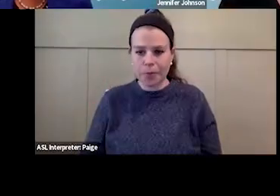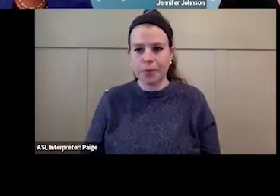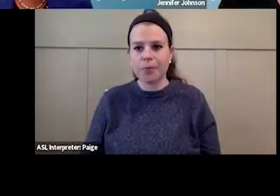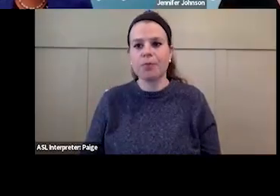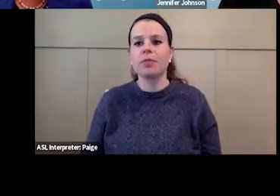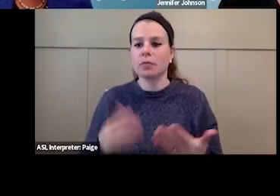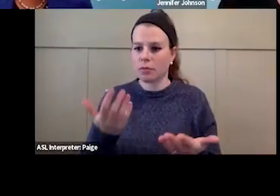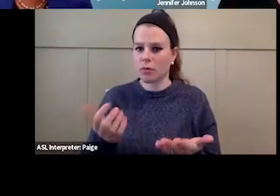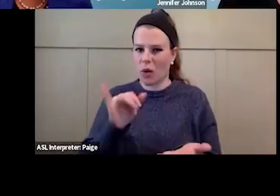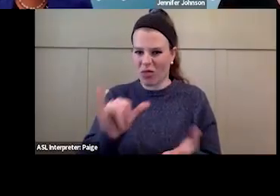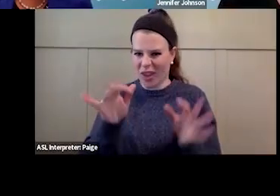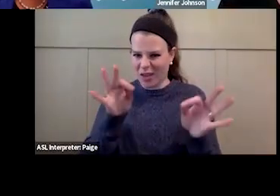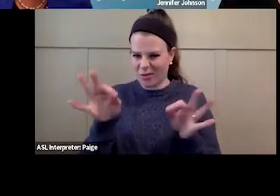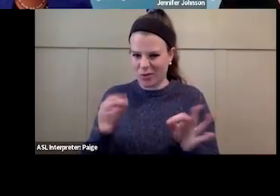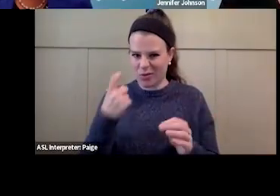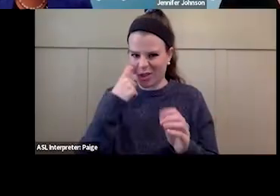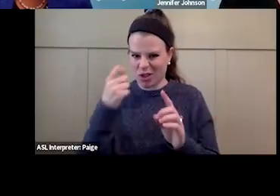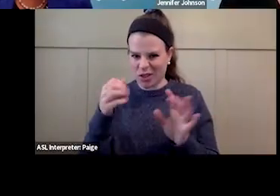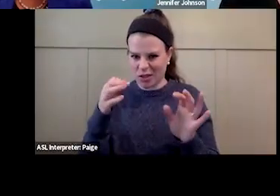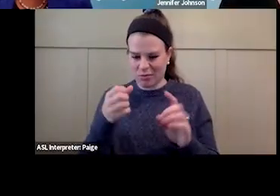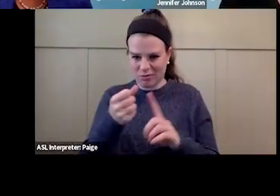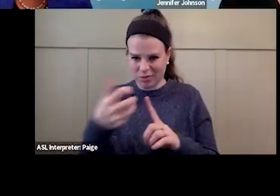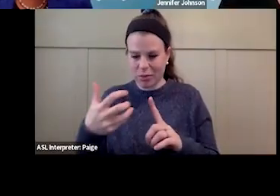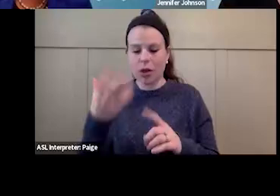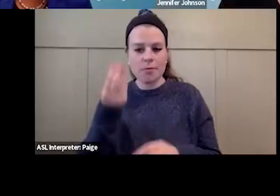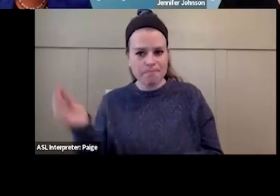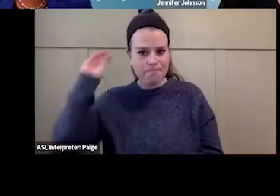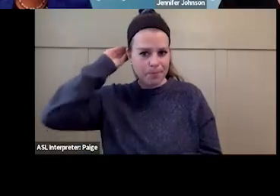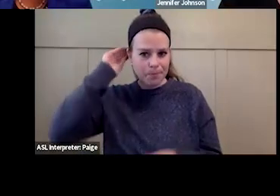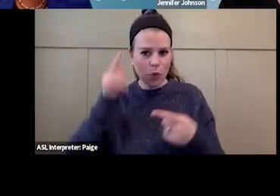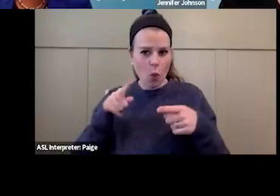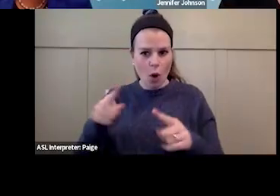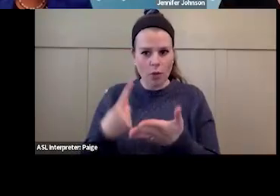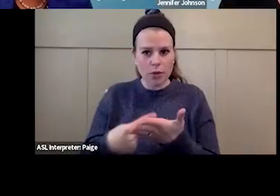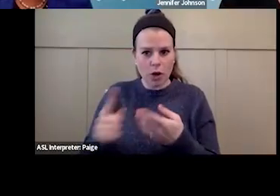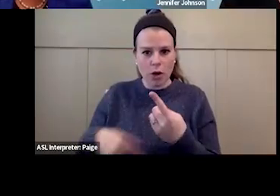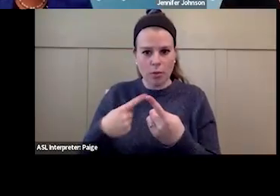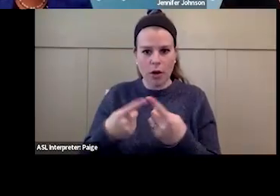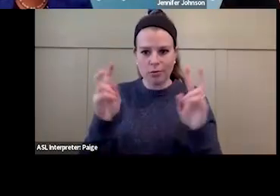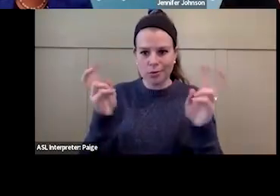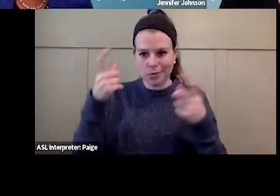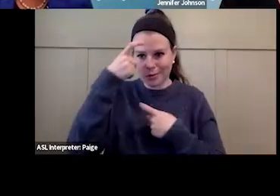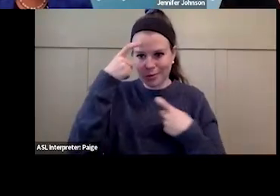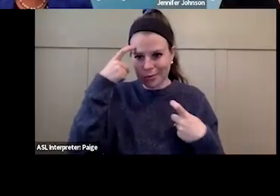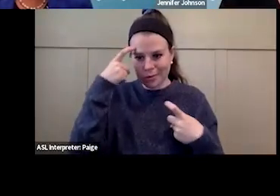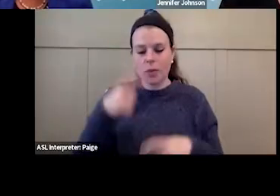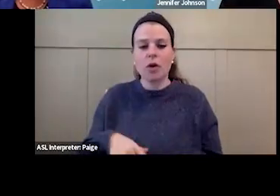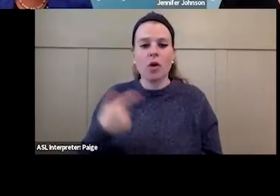So keep this definition in mind, um, when we speak about trauma as we go through this presentation because we're gonna assume that all of the people